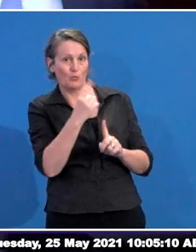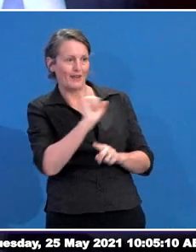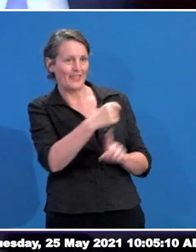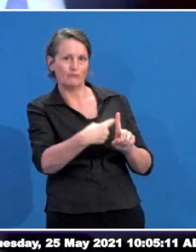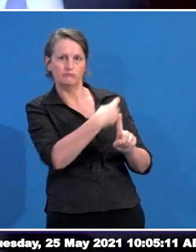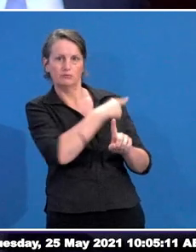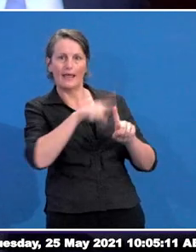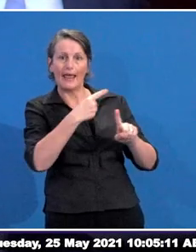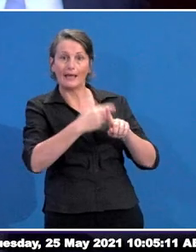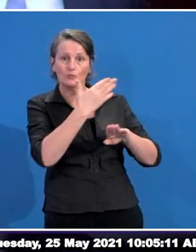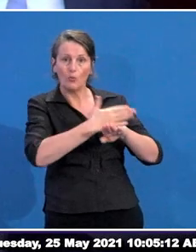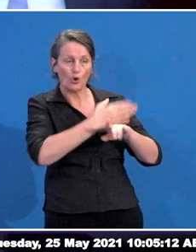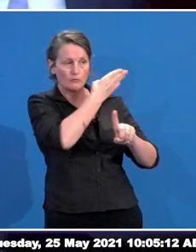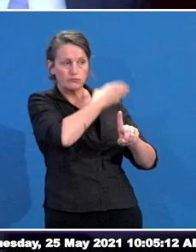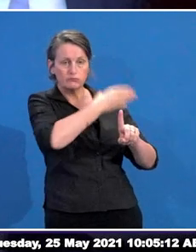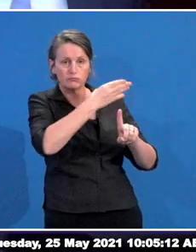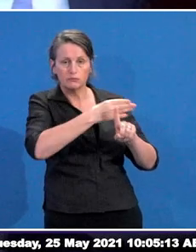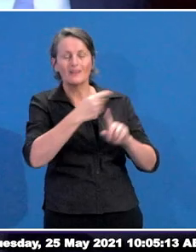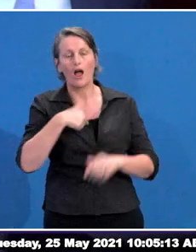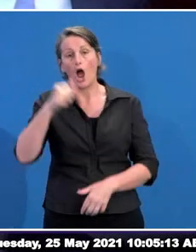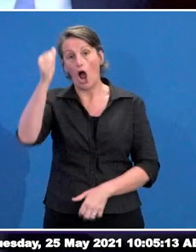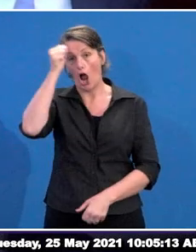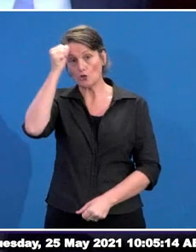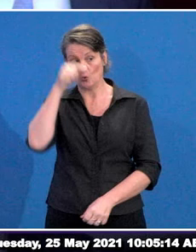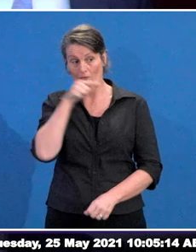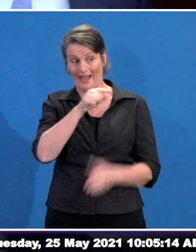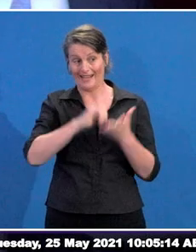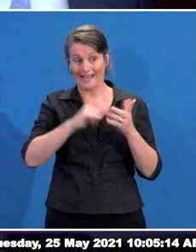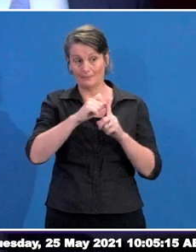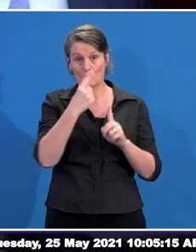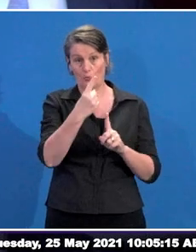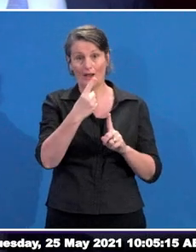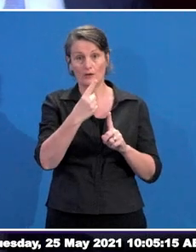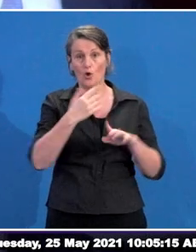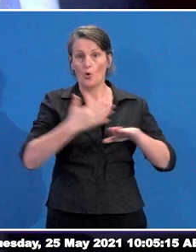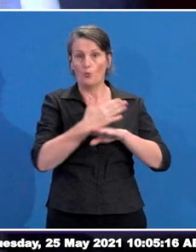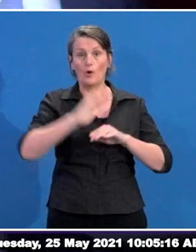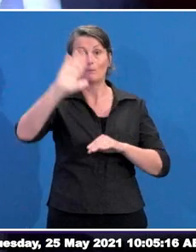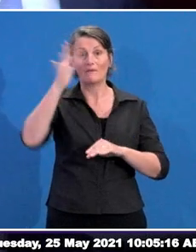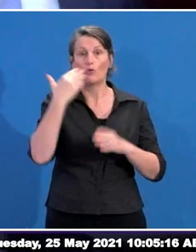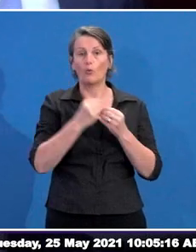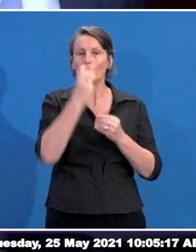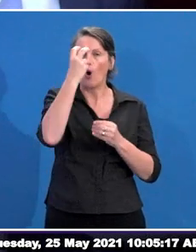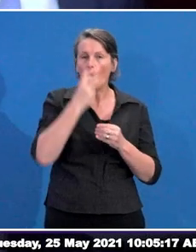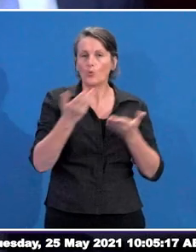So, I knew he had worked for that previous service provider we had experience with because he told me directly